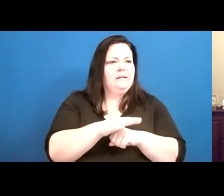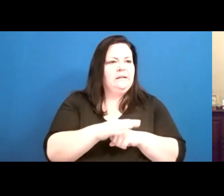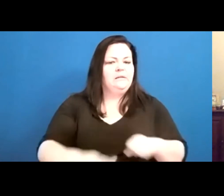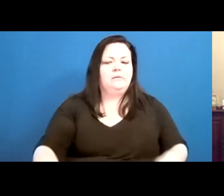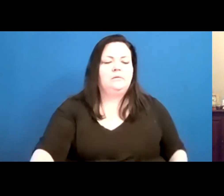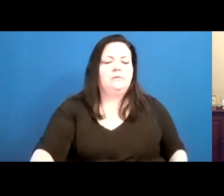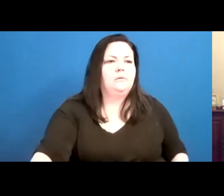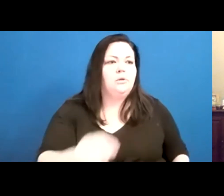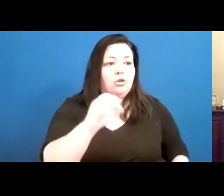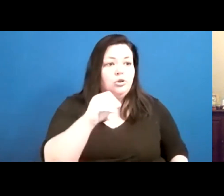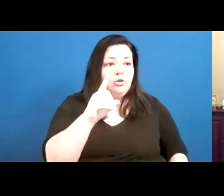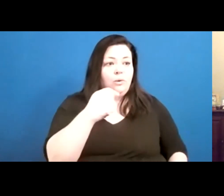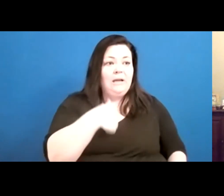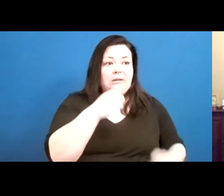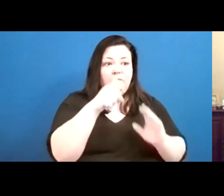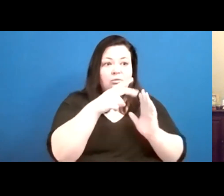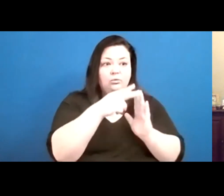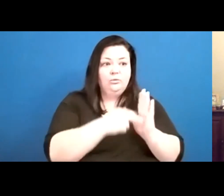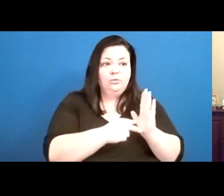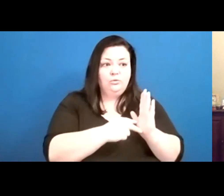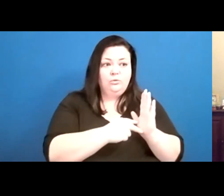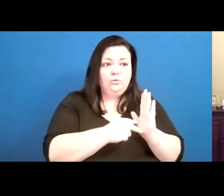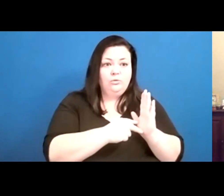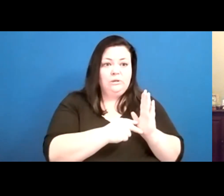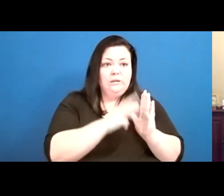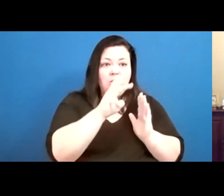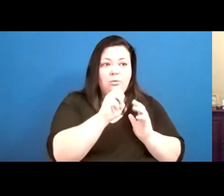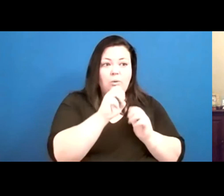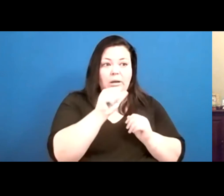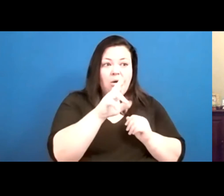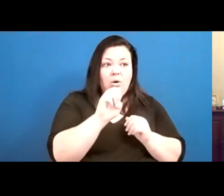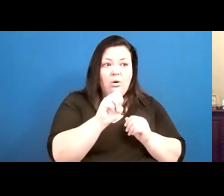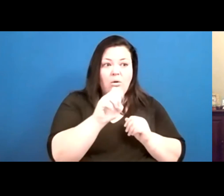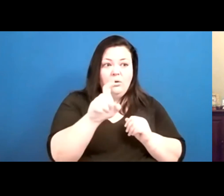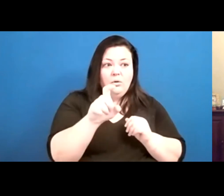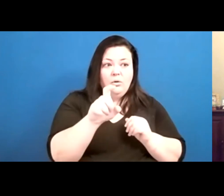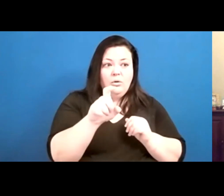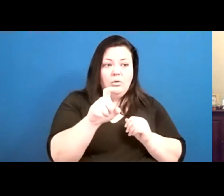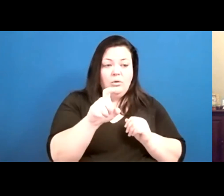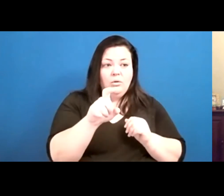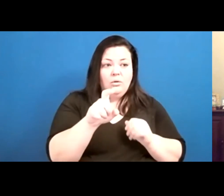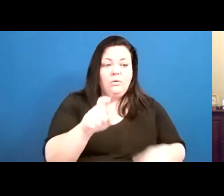do i need to do, um, the "We Are"? Megan, are you, um,